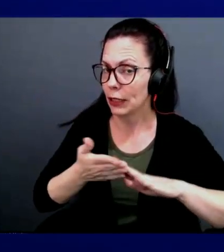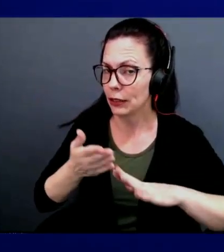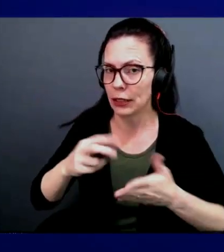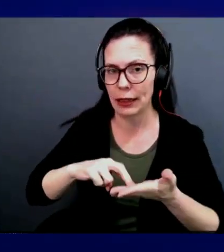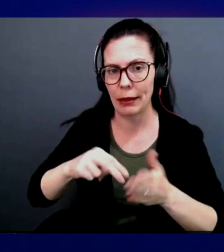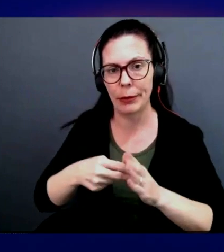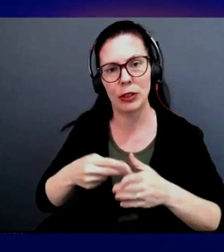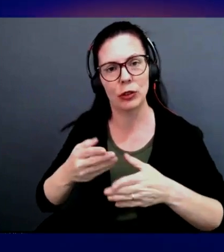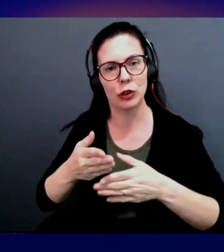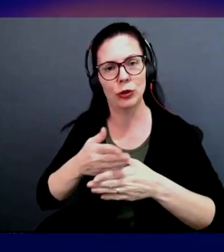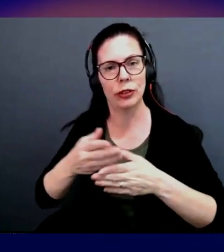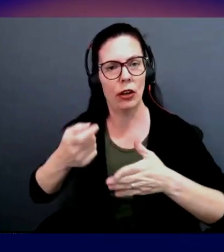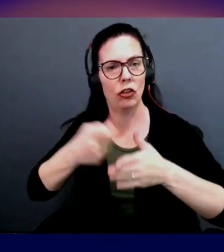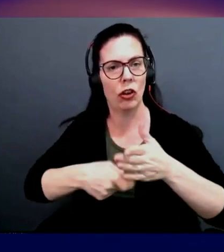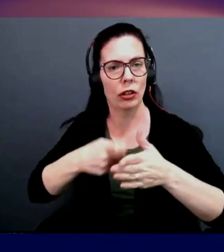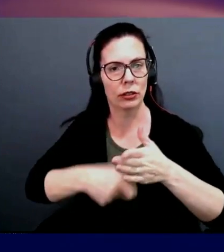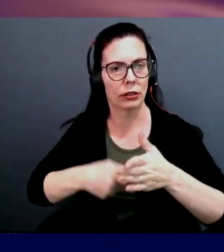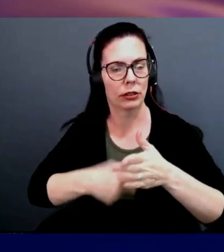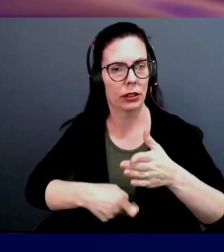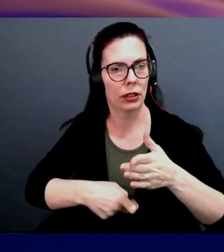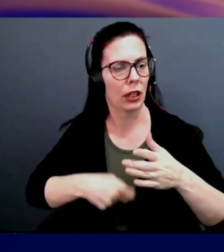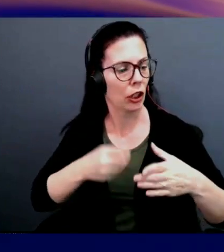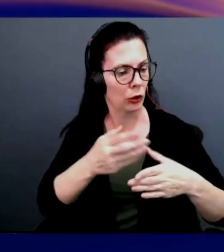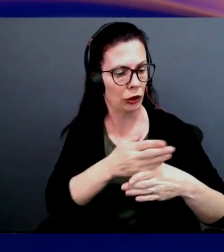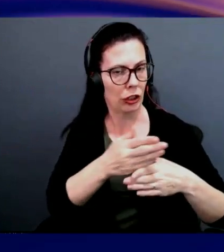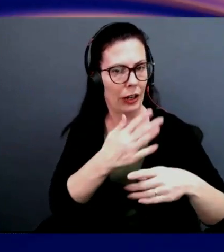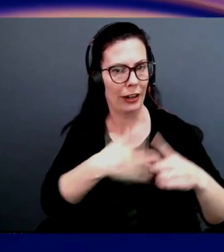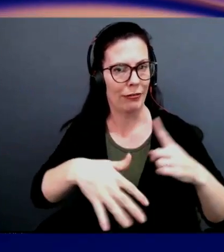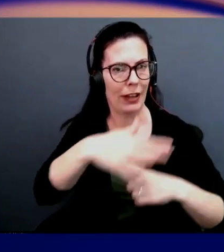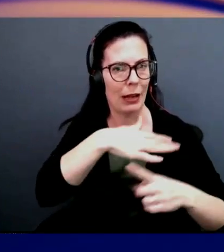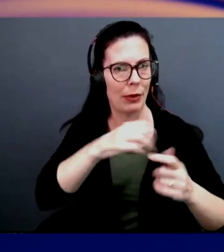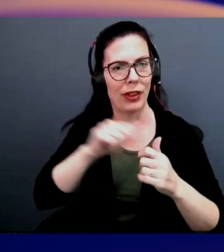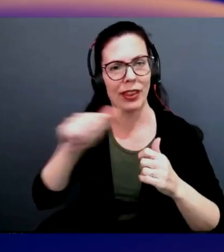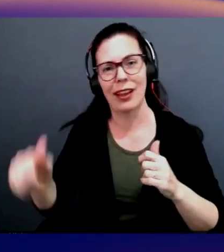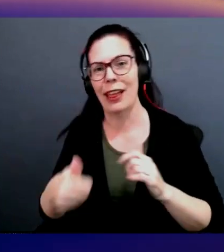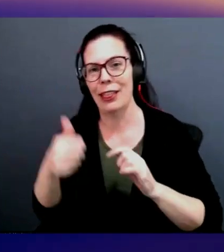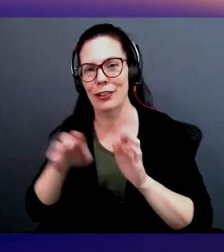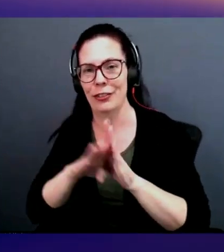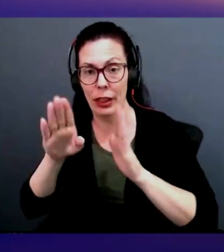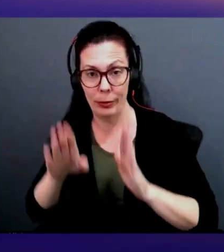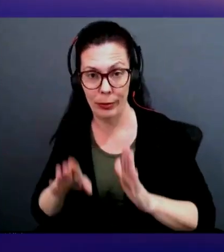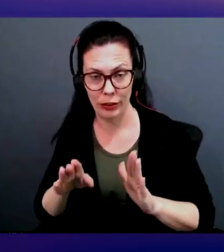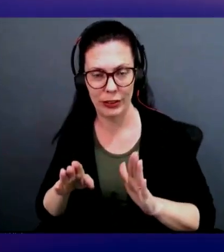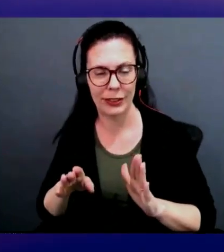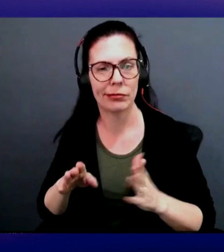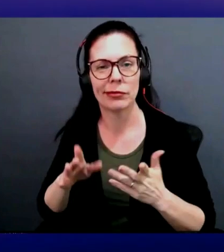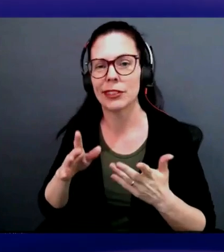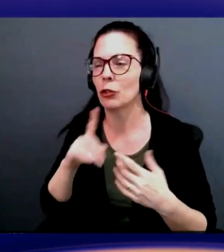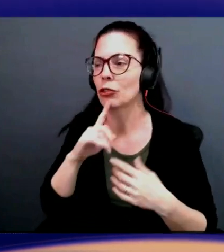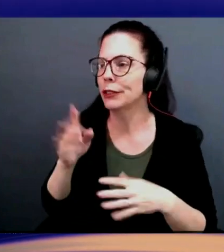by sharing that environment with other developers, right? So you basically say, "You know what? This Spark cluster,